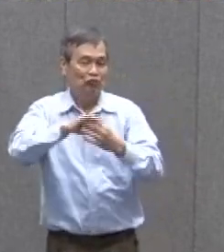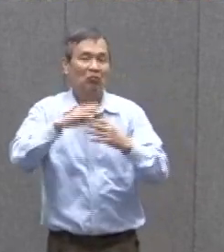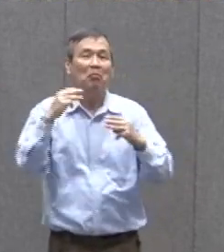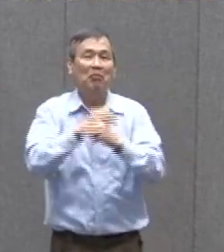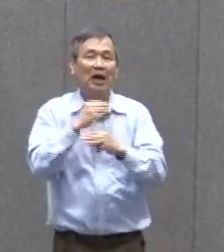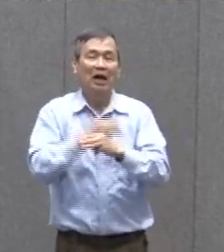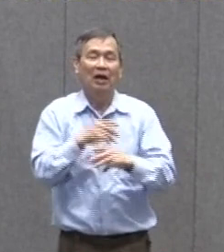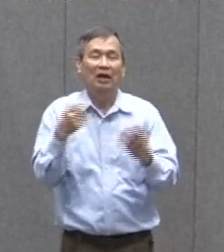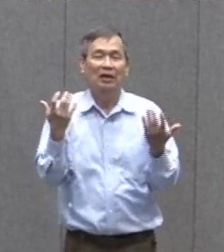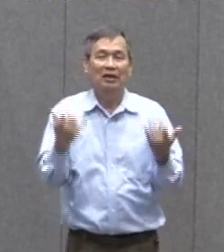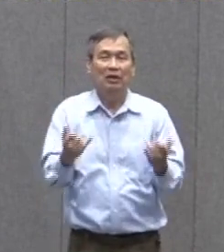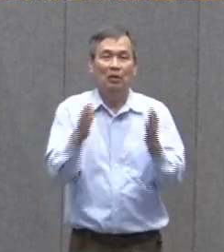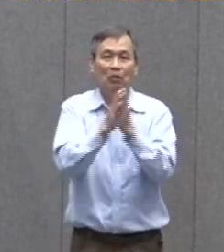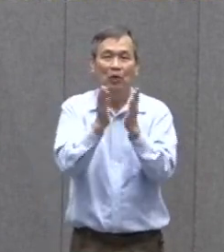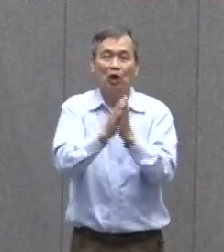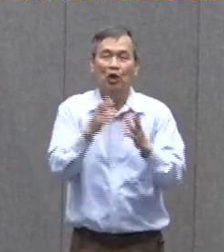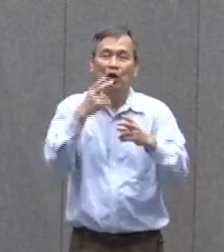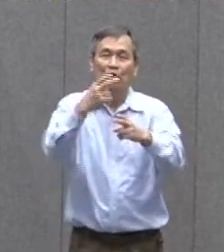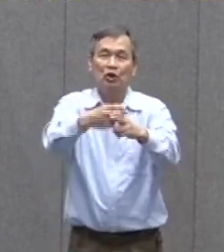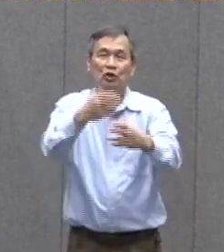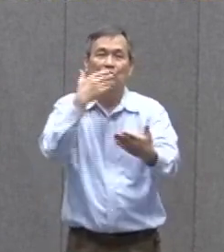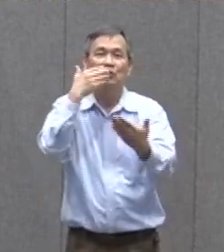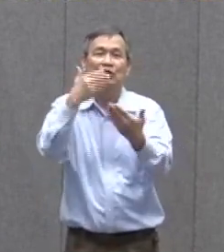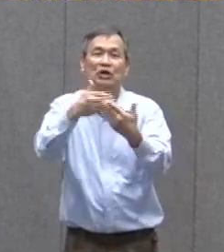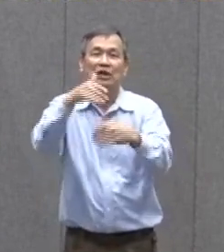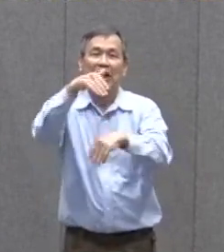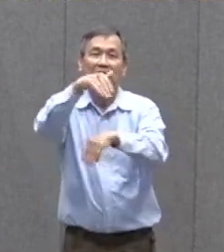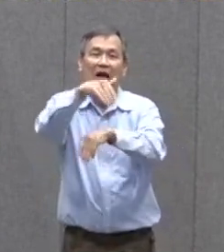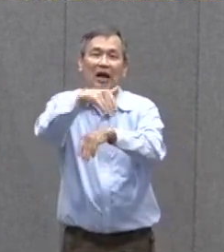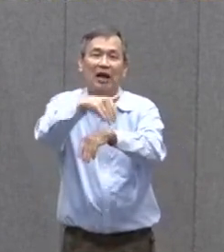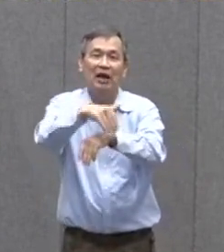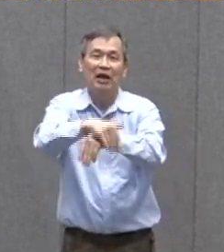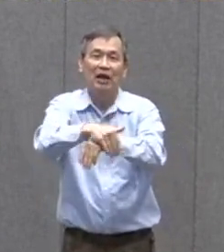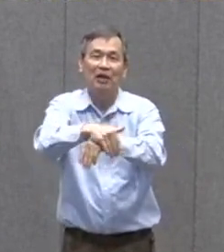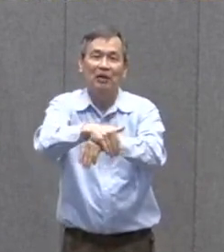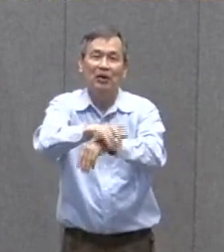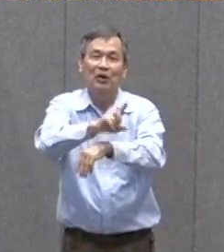This book is called "Goodnight Moon 1 2 3."